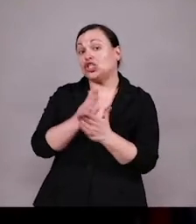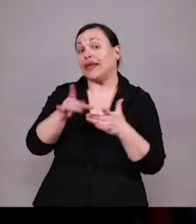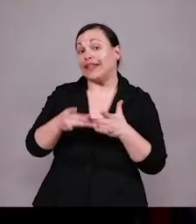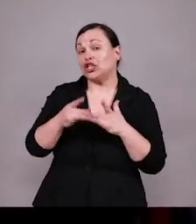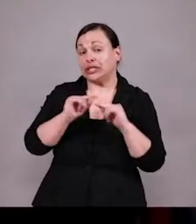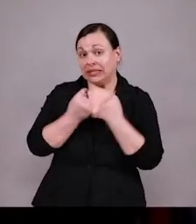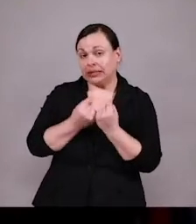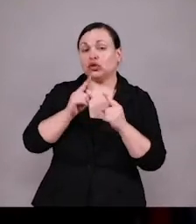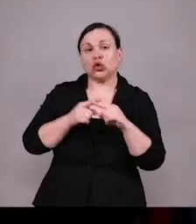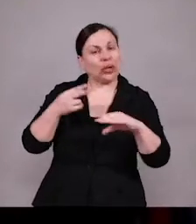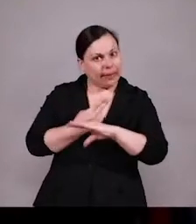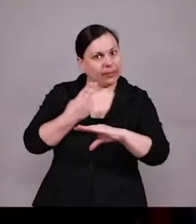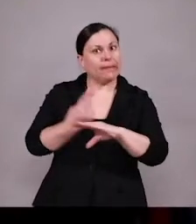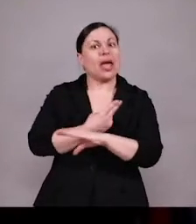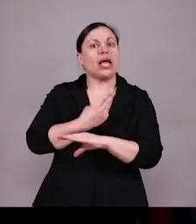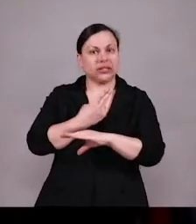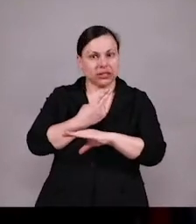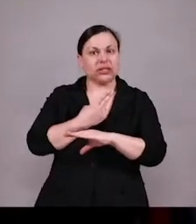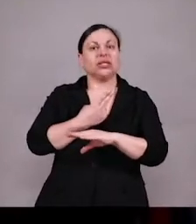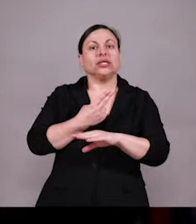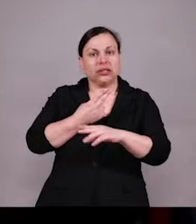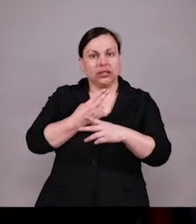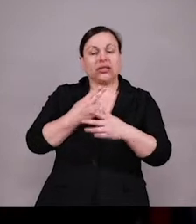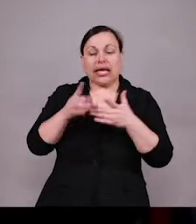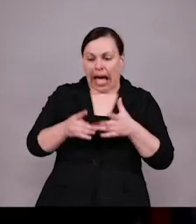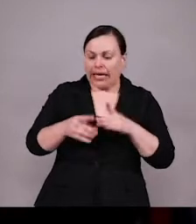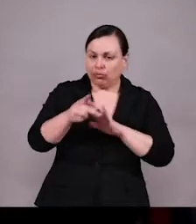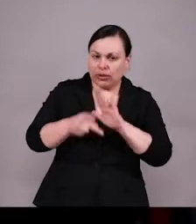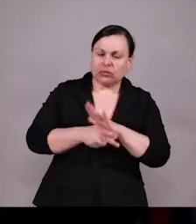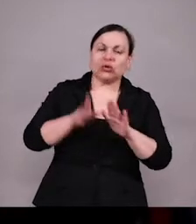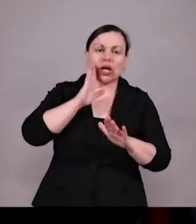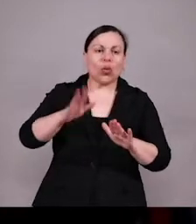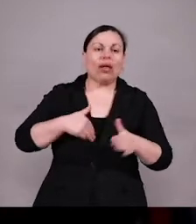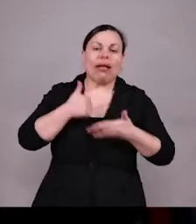to implement guiding principles that will drive our strategic financial planning during